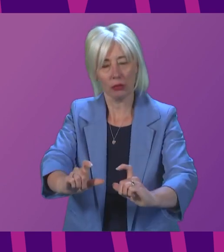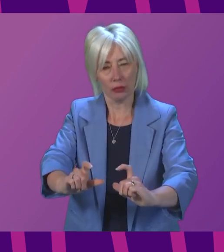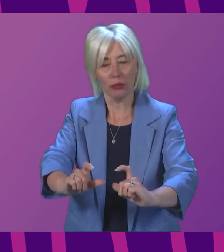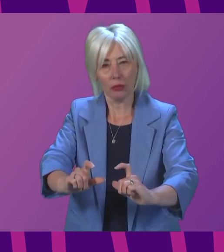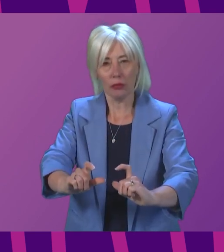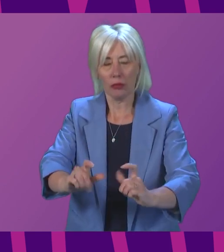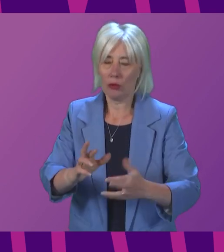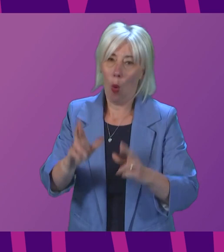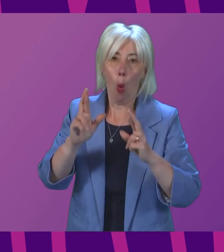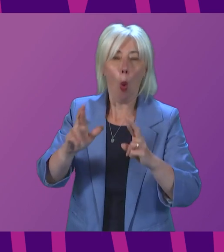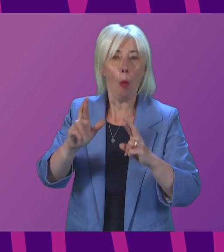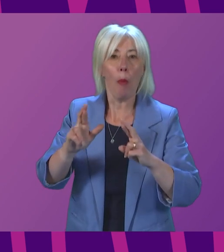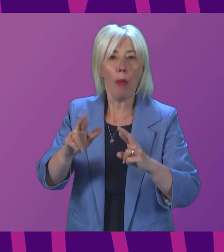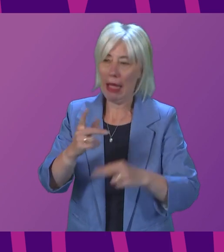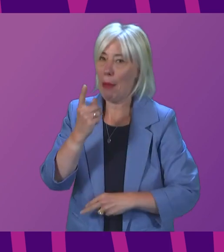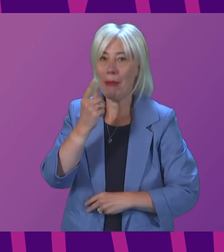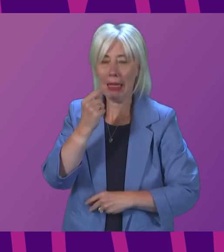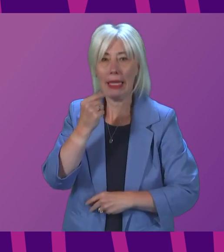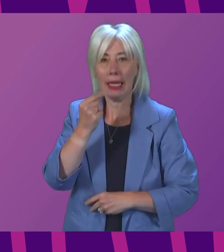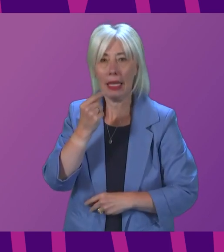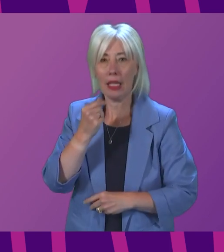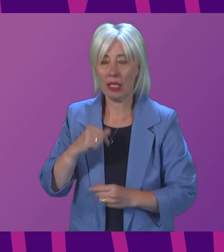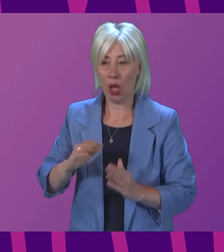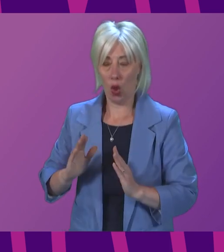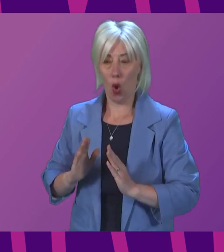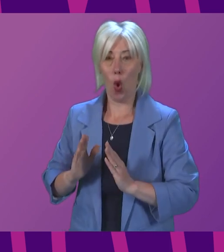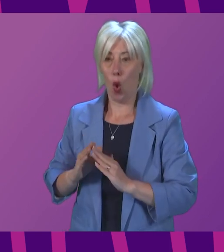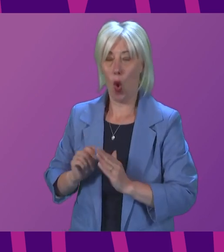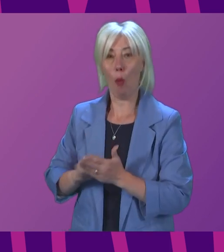I hope that we get the ability, which is still dependent on the Home Office, to start to